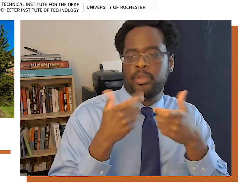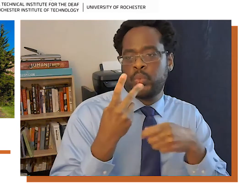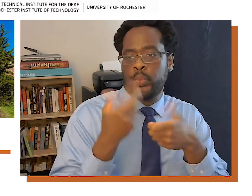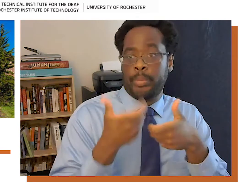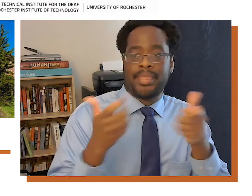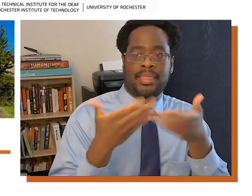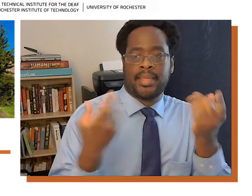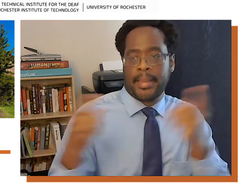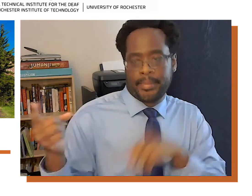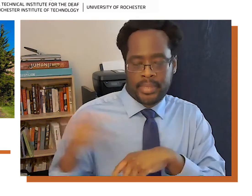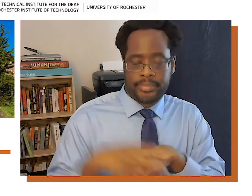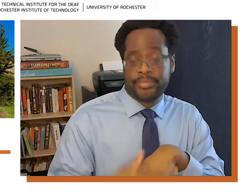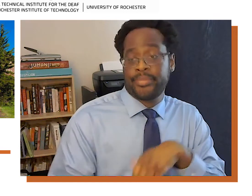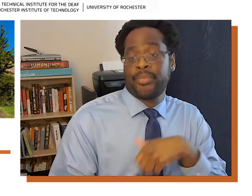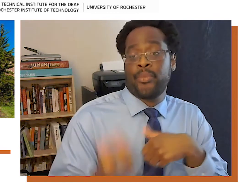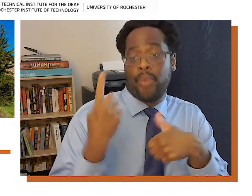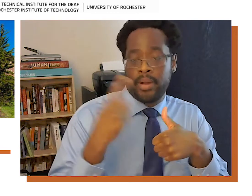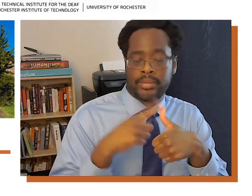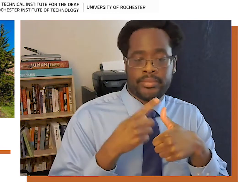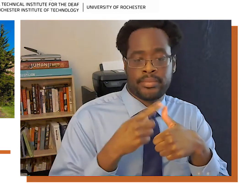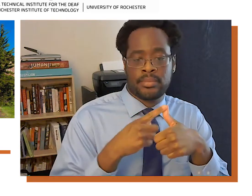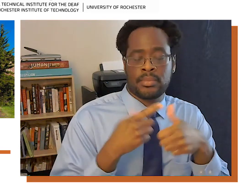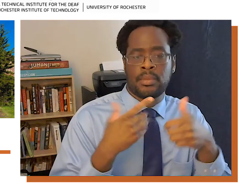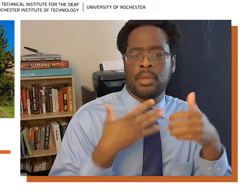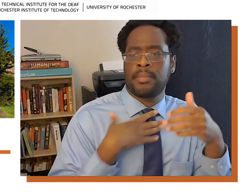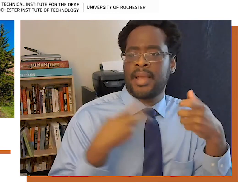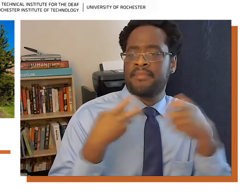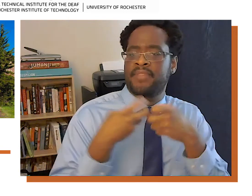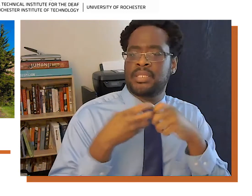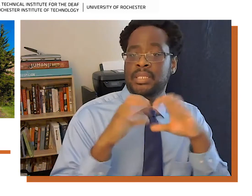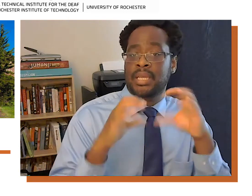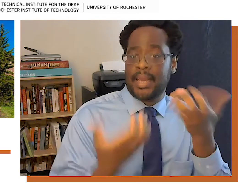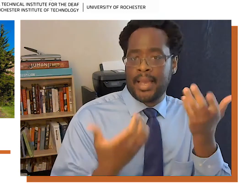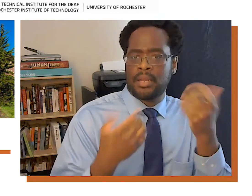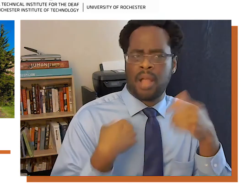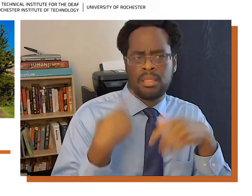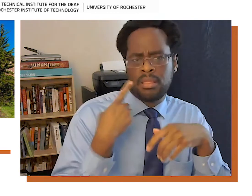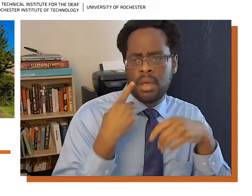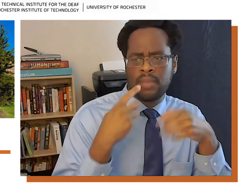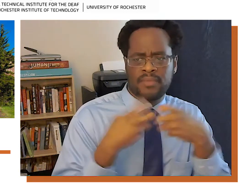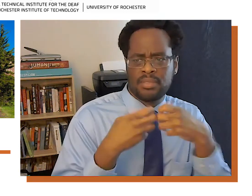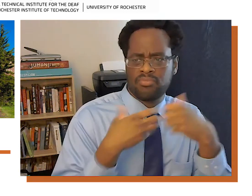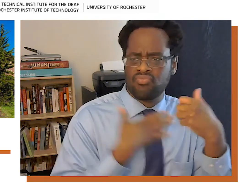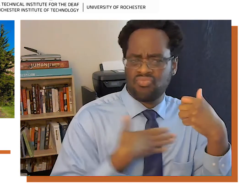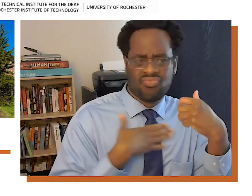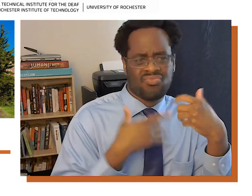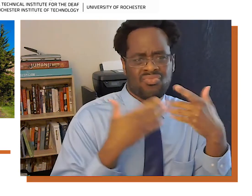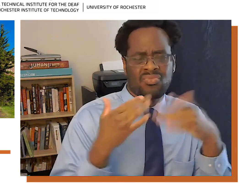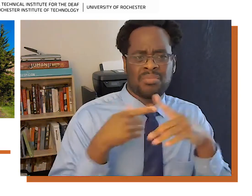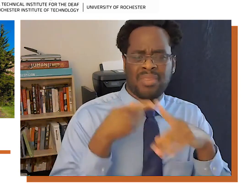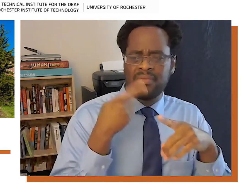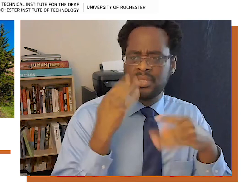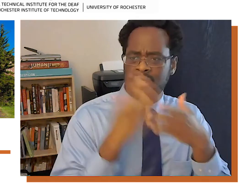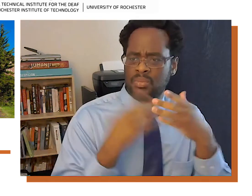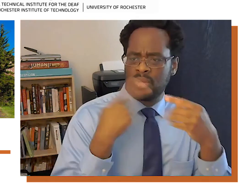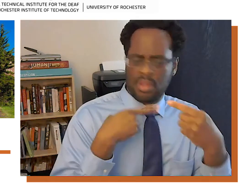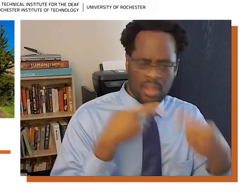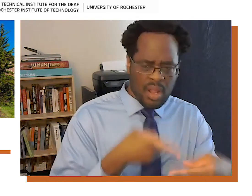and then two big things happened in my life. The first was that my physics class, which I enjoyed, for some reason,